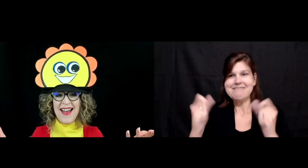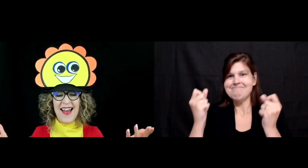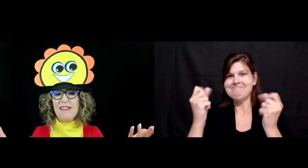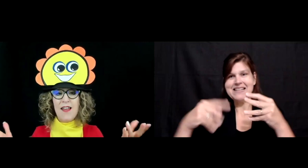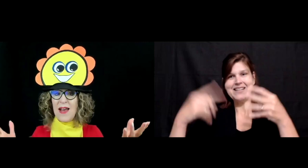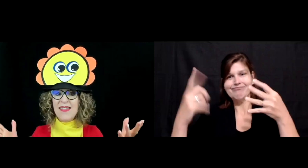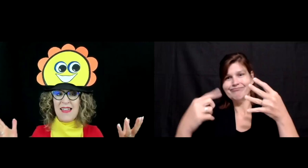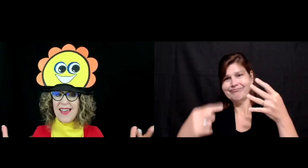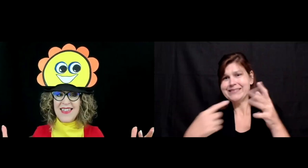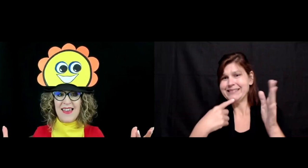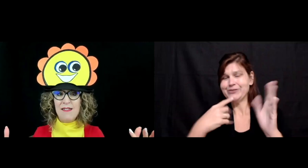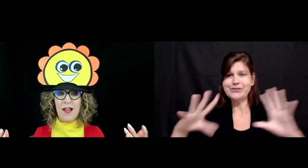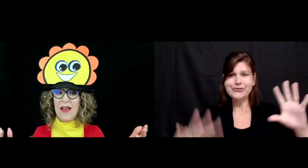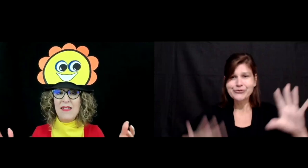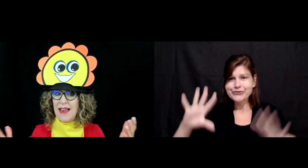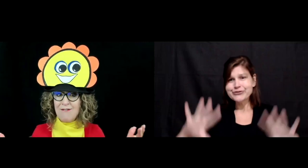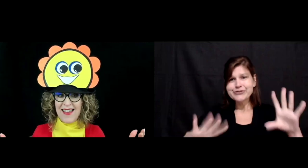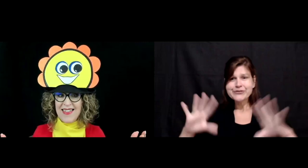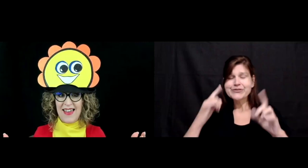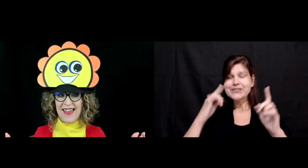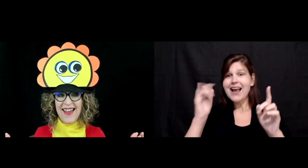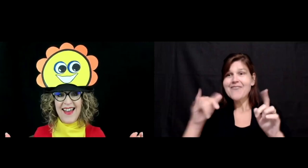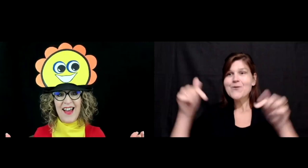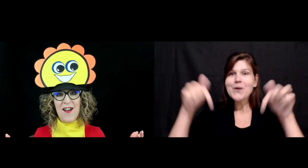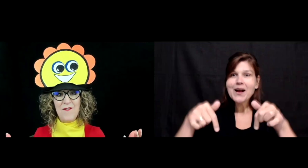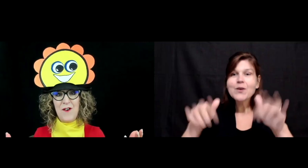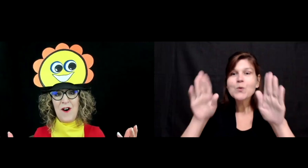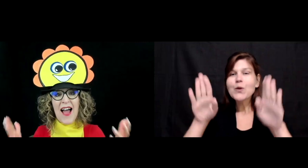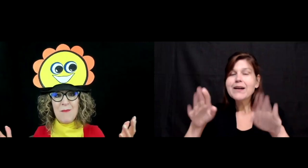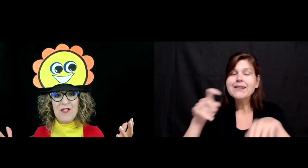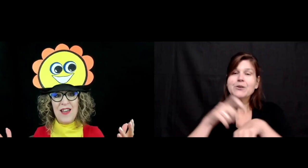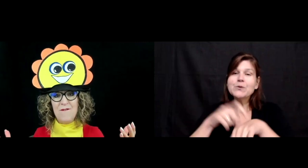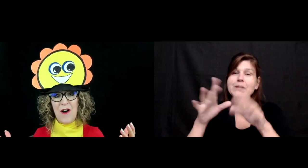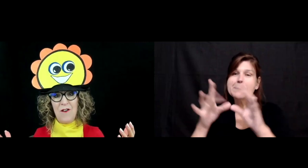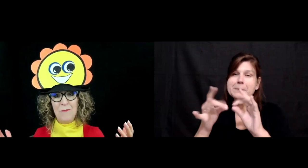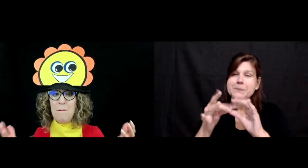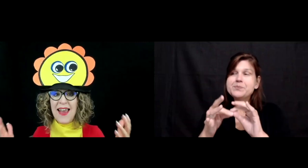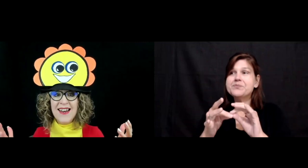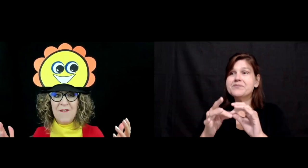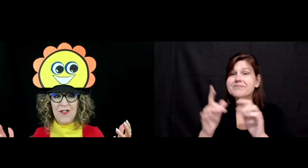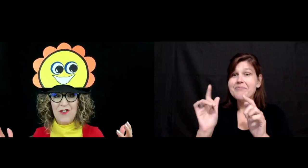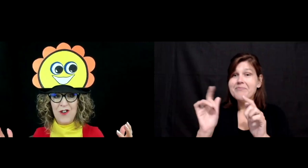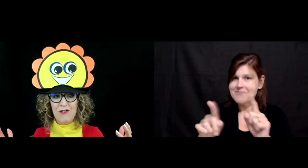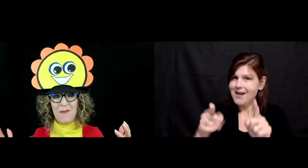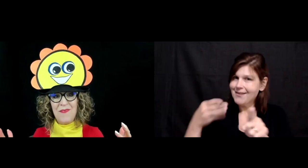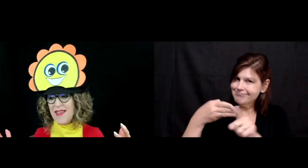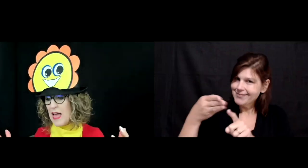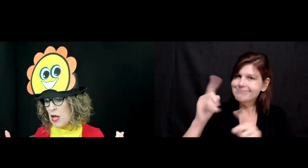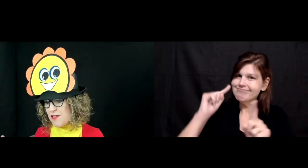It's so exciting, it's so exhilarating for everybody involved, but mainly for the children.